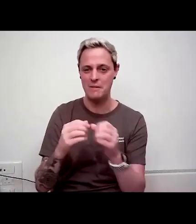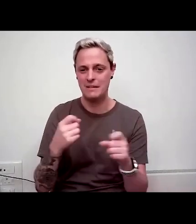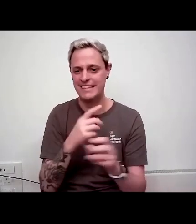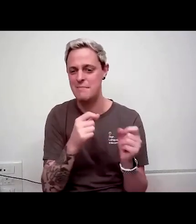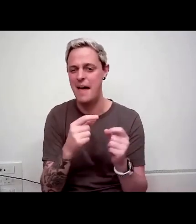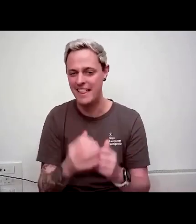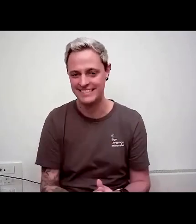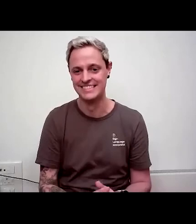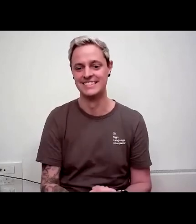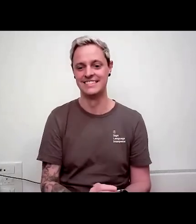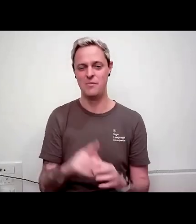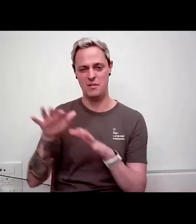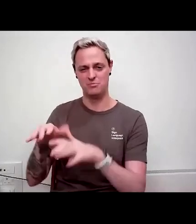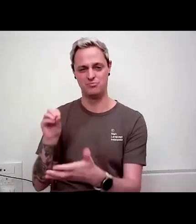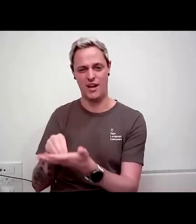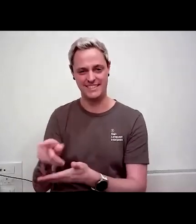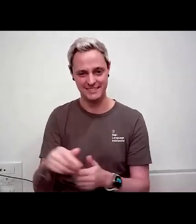I’m going to close.